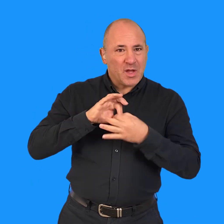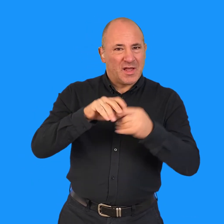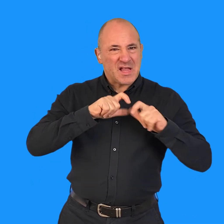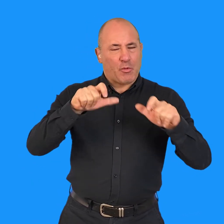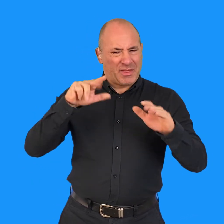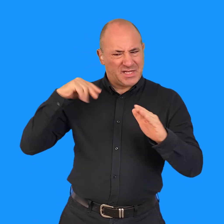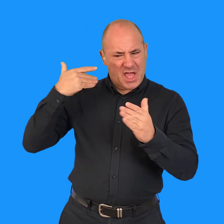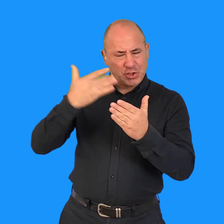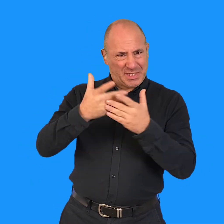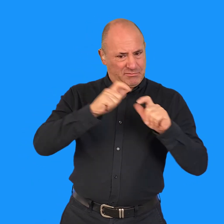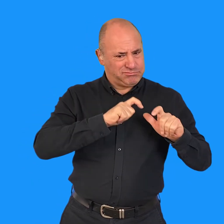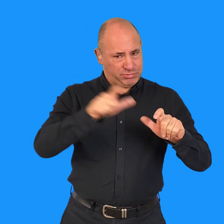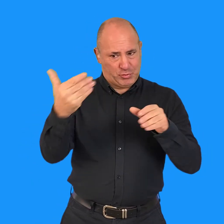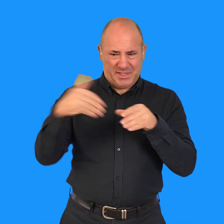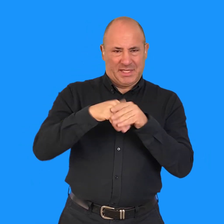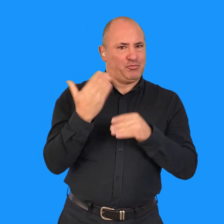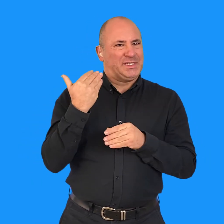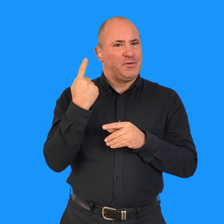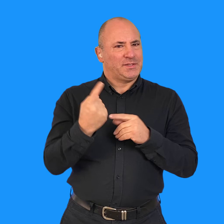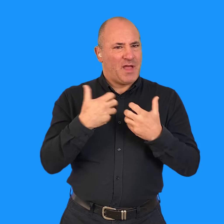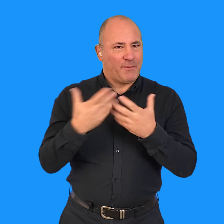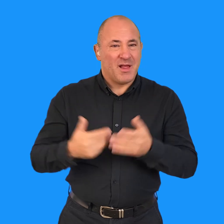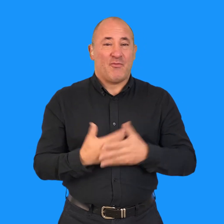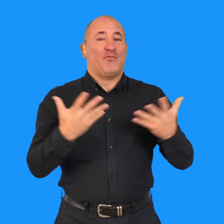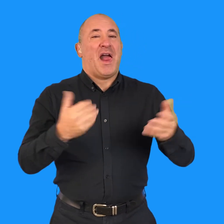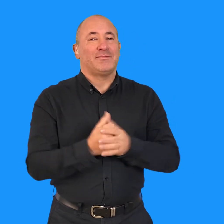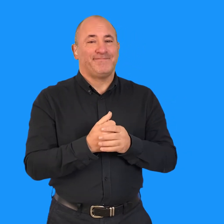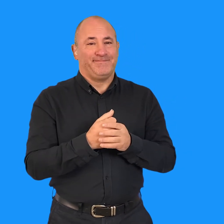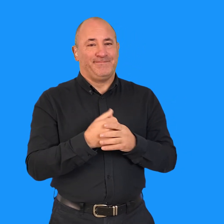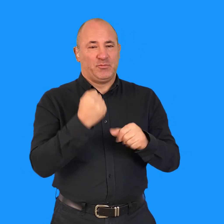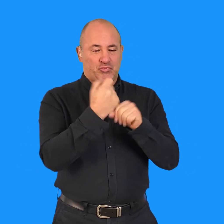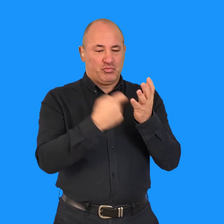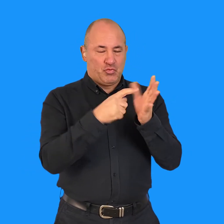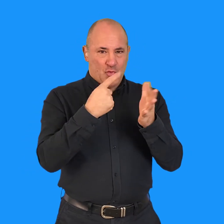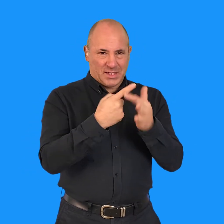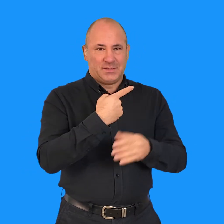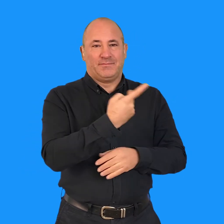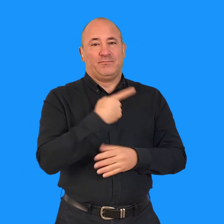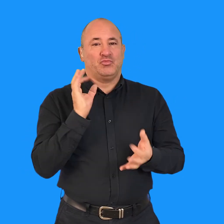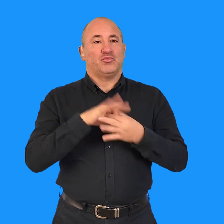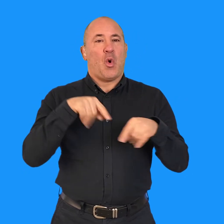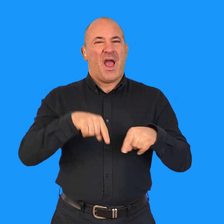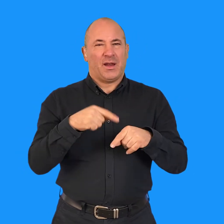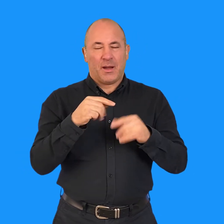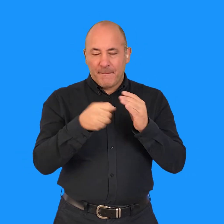and maintaining building on this legacy? Well, Grace and I joined the organization in March '21.